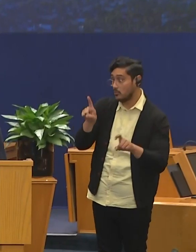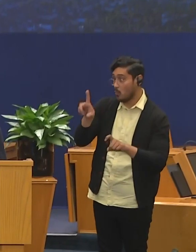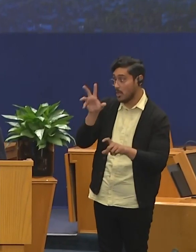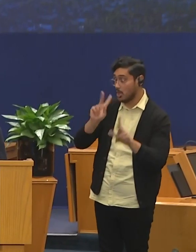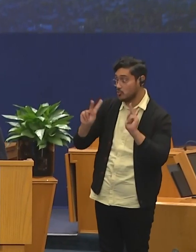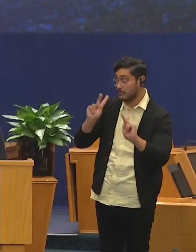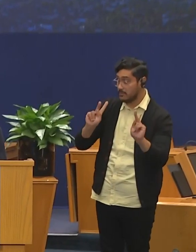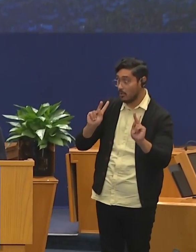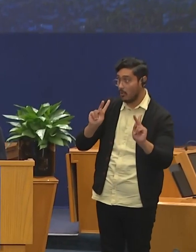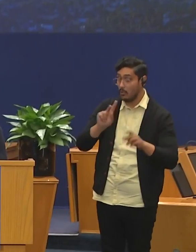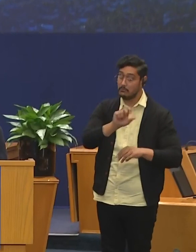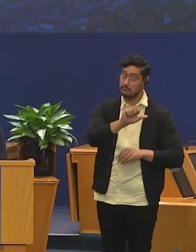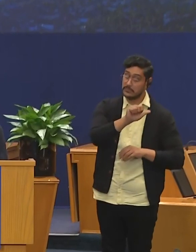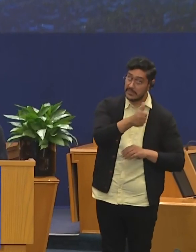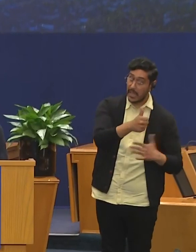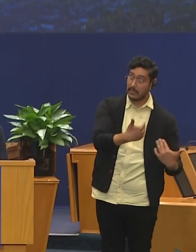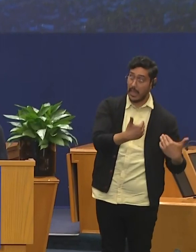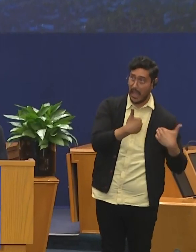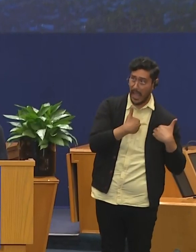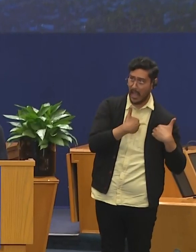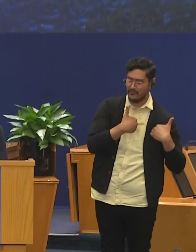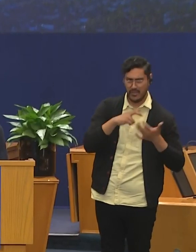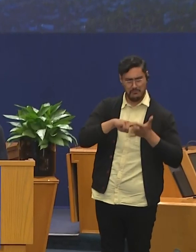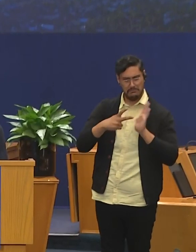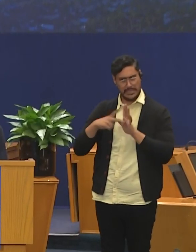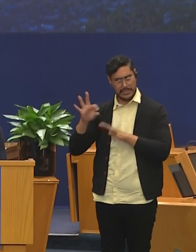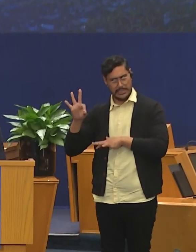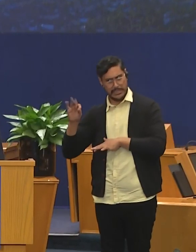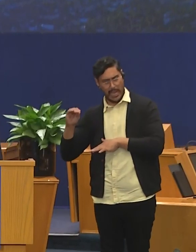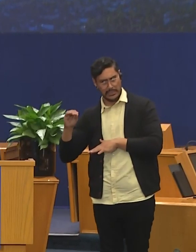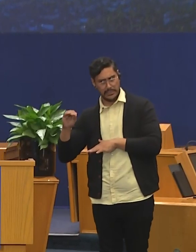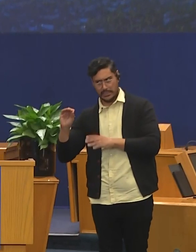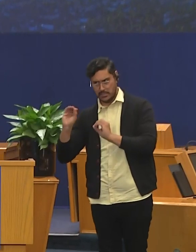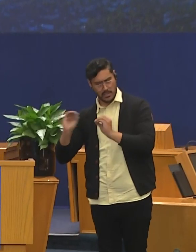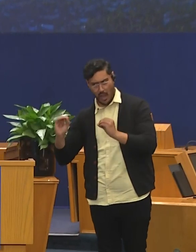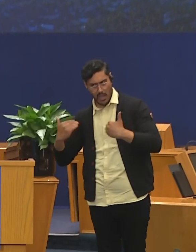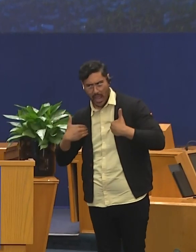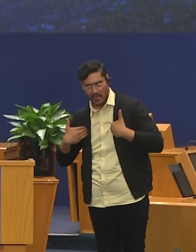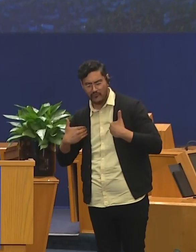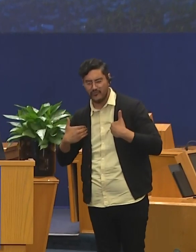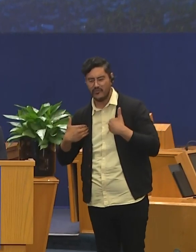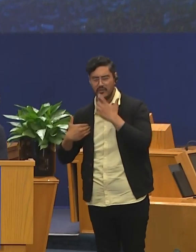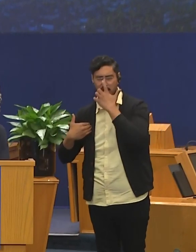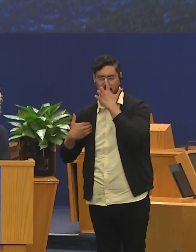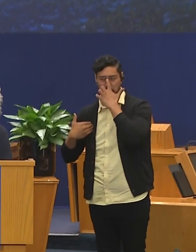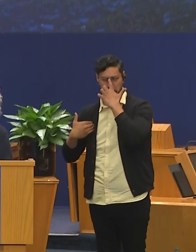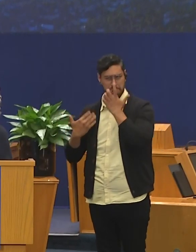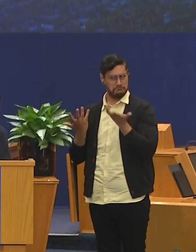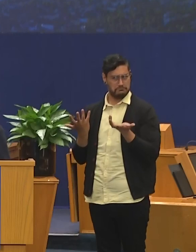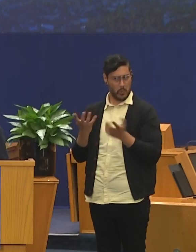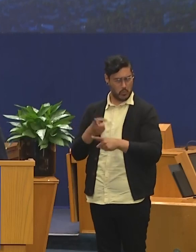MY ASSUMPTION WOULD BE THAT IF YOU TESTED 100 CASES AND 10 WERE POSITIVE THEN 90 WOULD BE